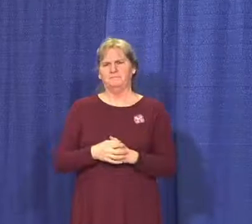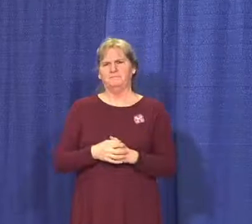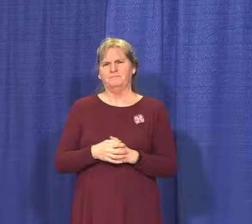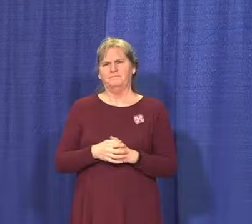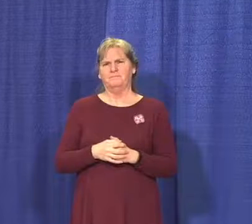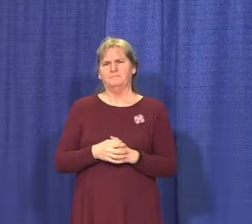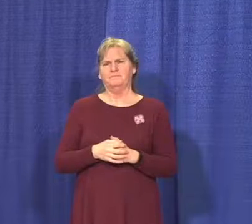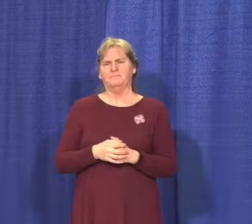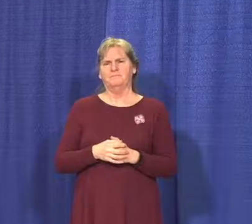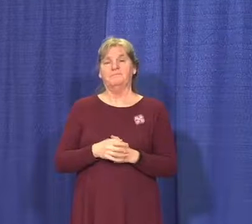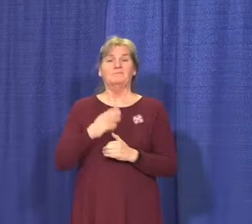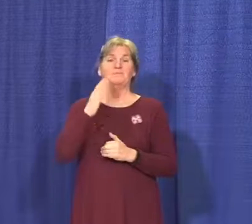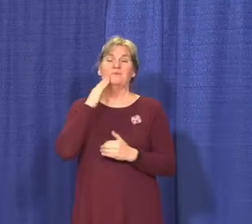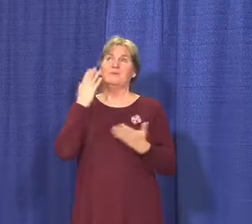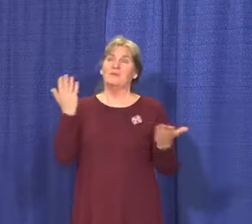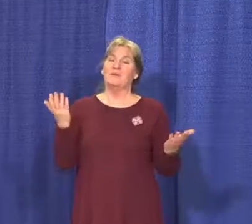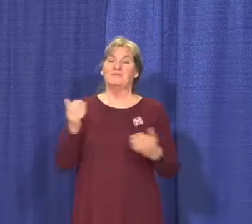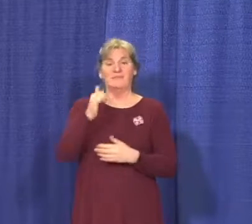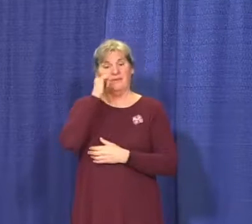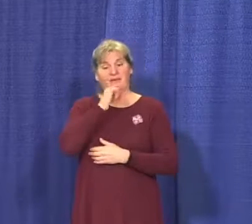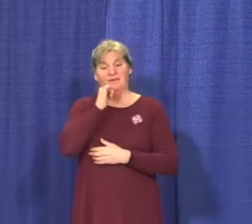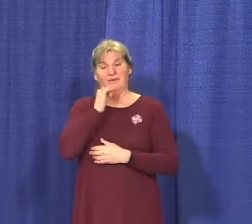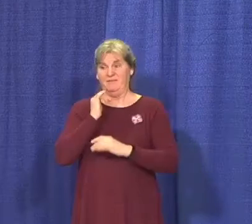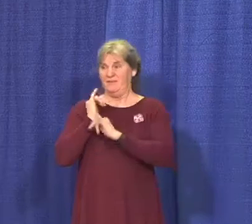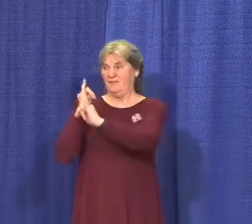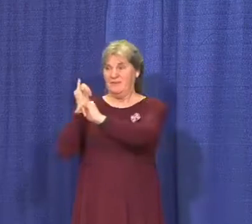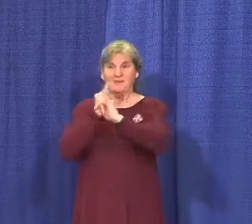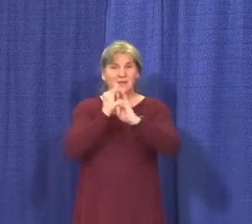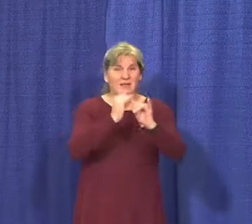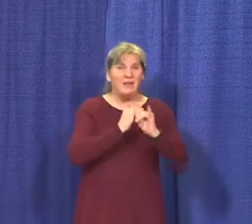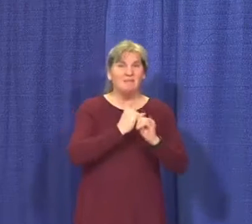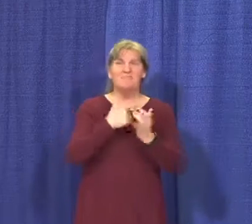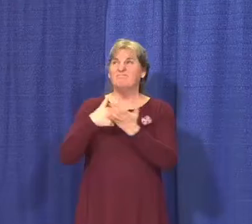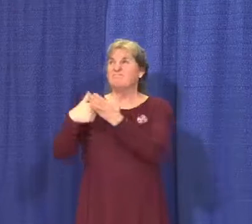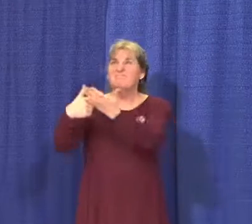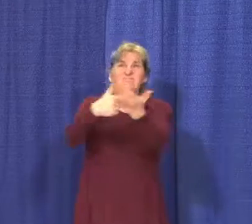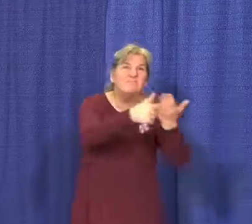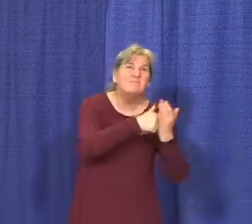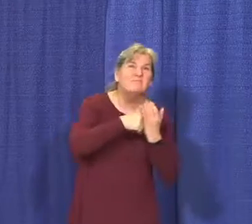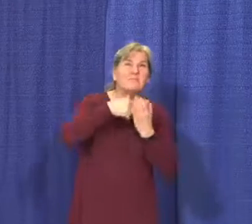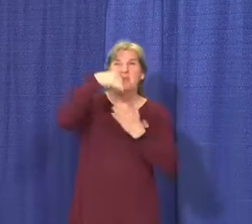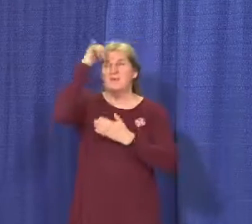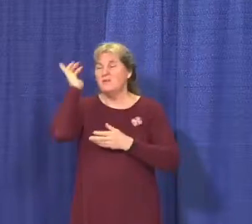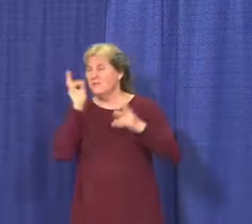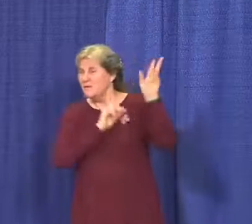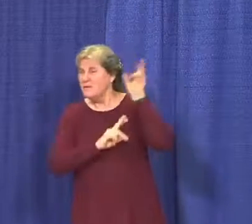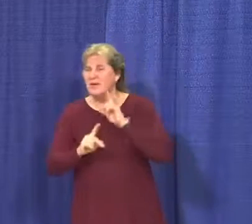Every day, just like you, I have talked to constituents who town made their top concern is